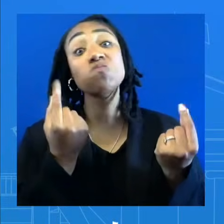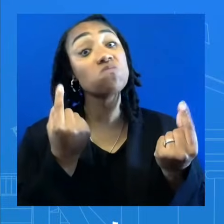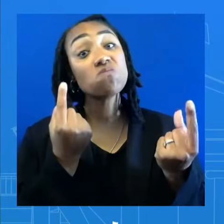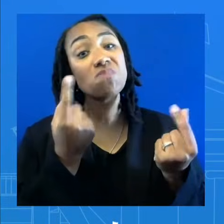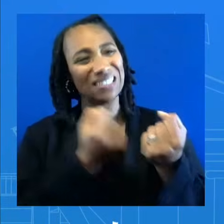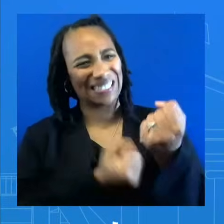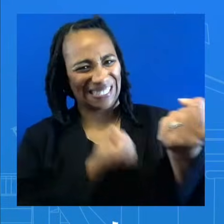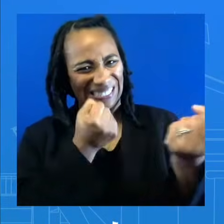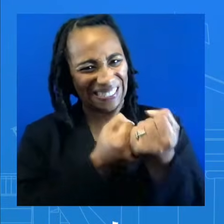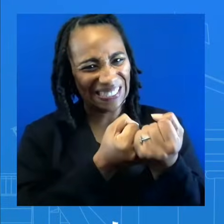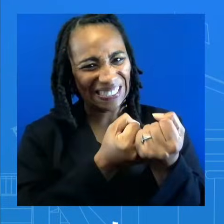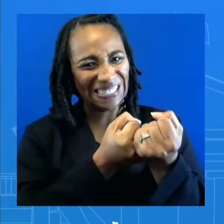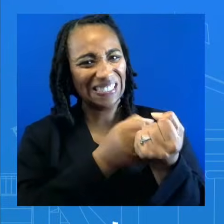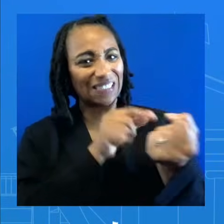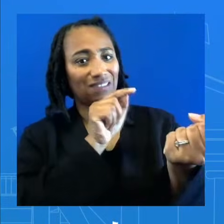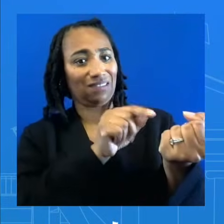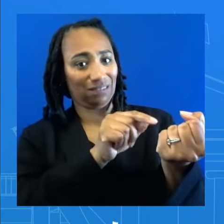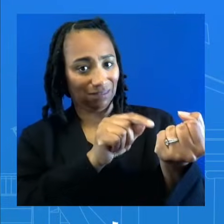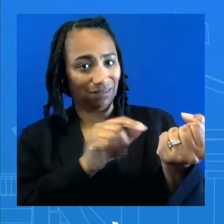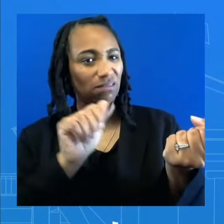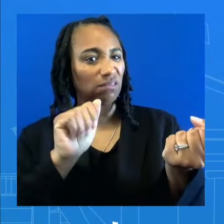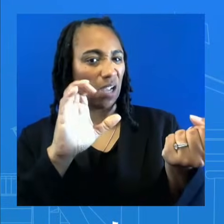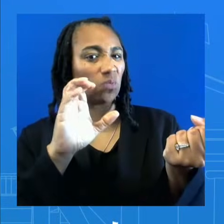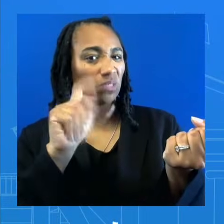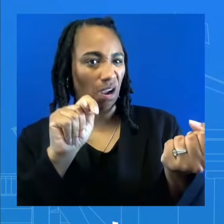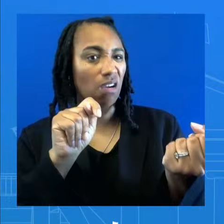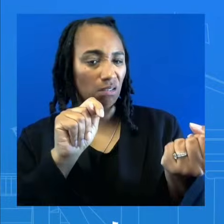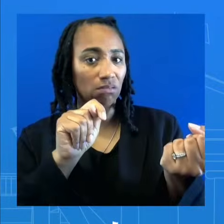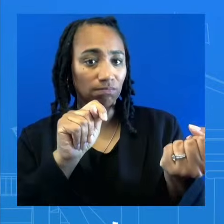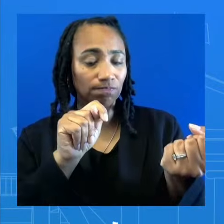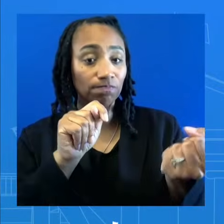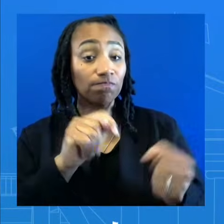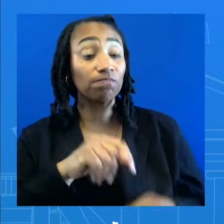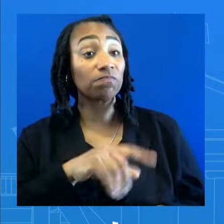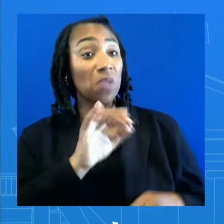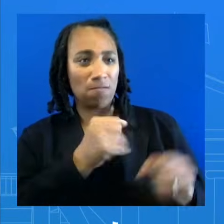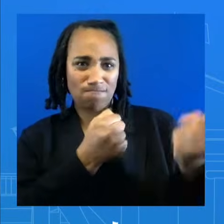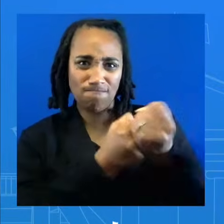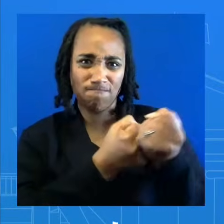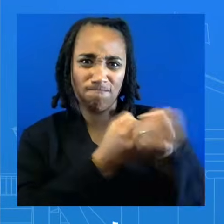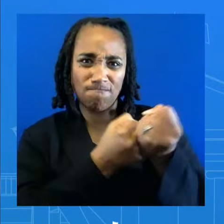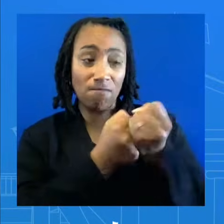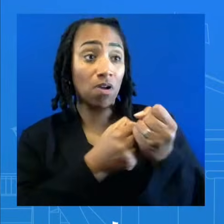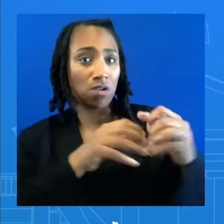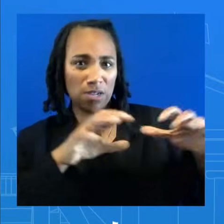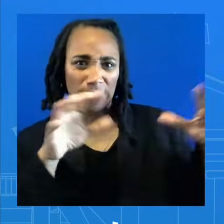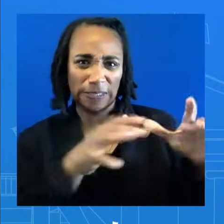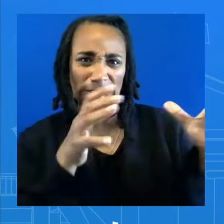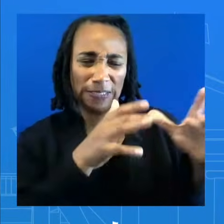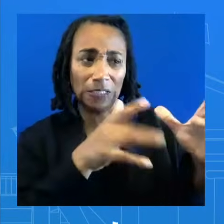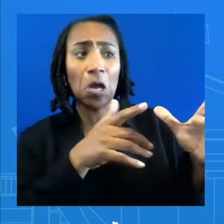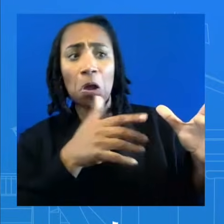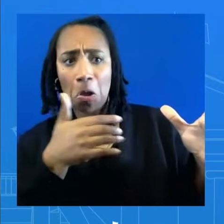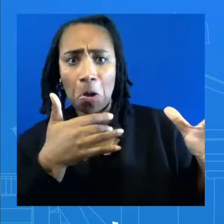conversations that have happened in recent days, but I think it's pretty apparent to everybody, including the PRC and President Xi,